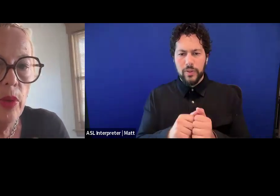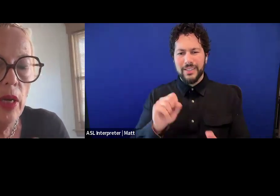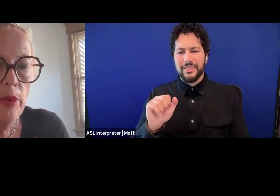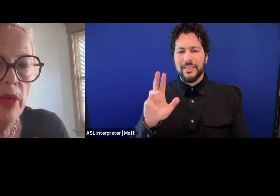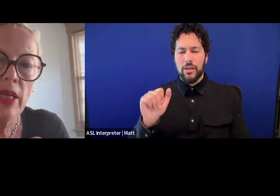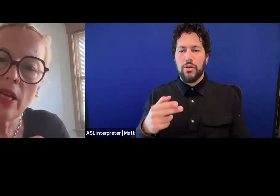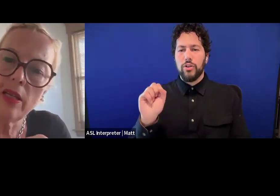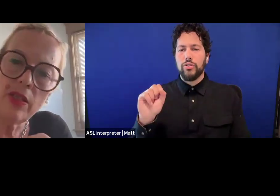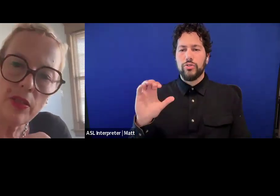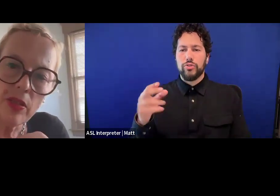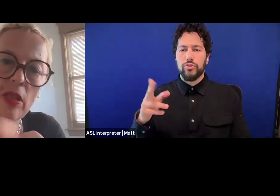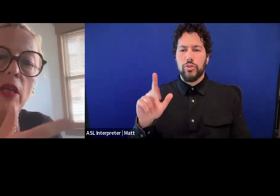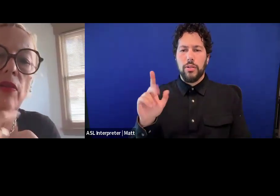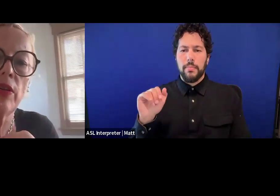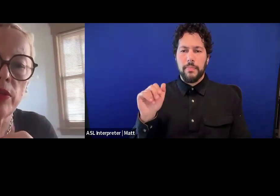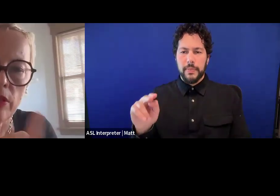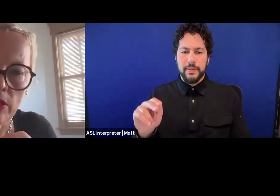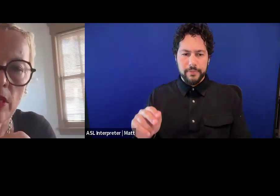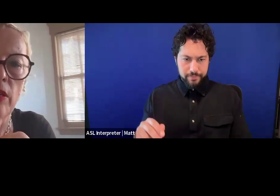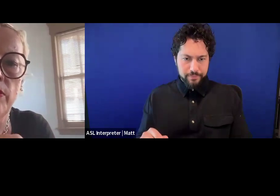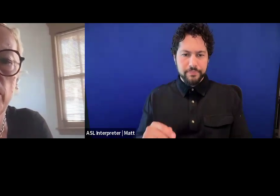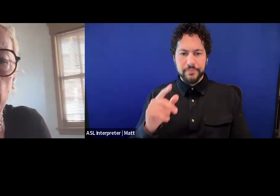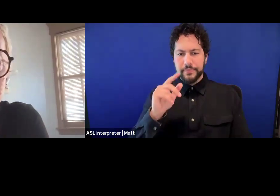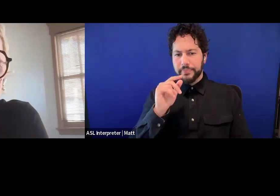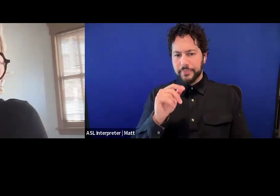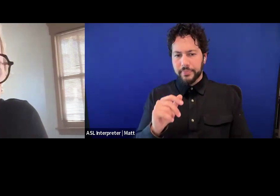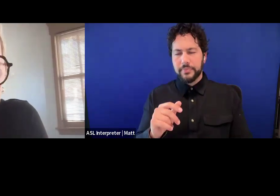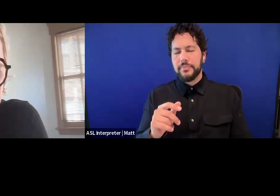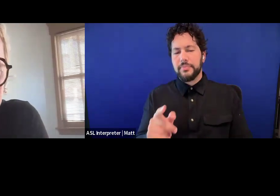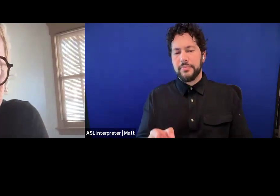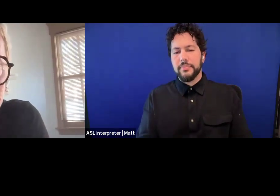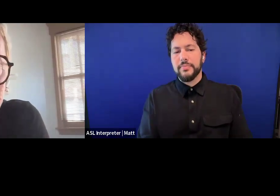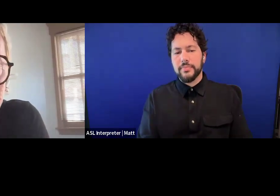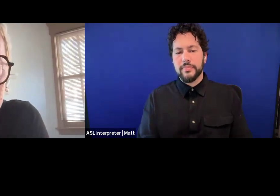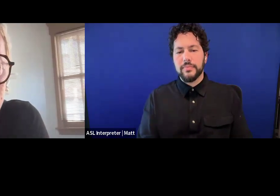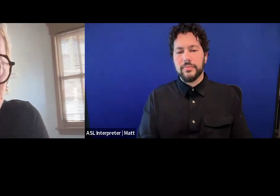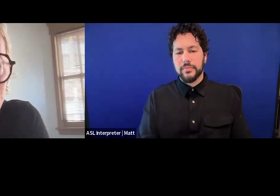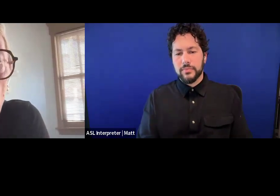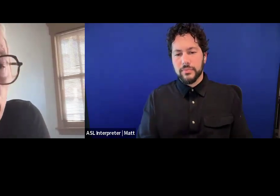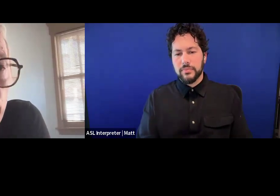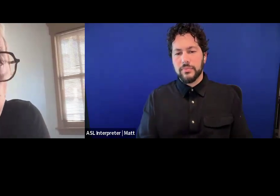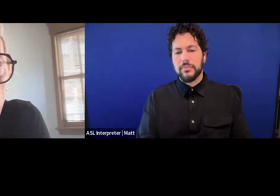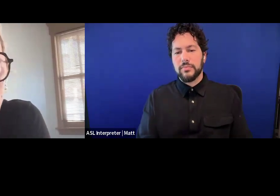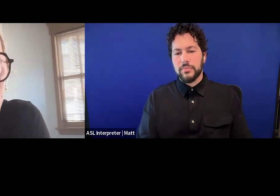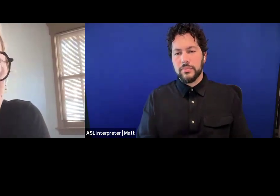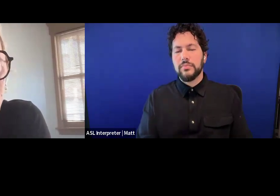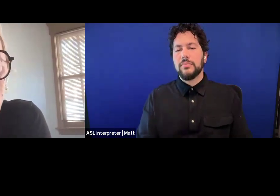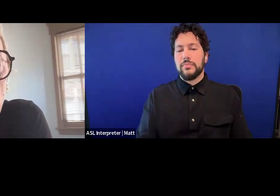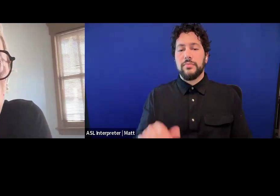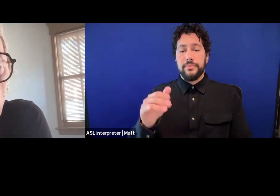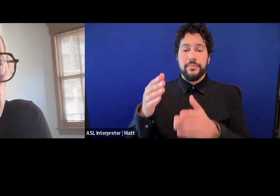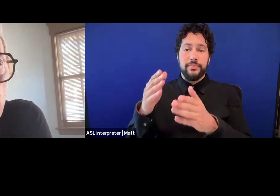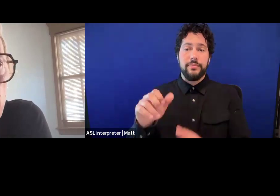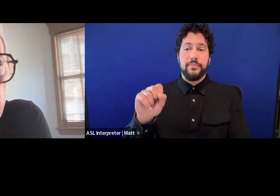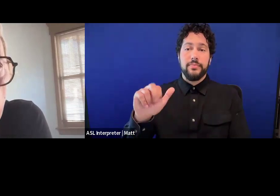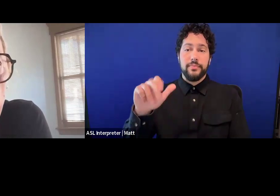Who, um, again, just circling around to the start of this, uh, week contribution today, was one of the…